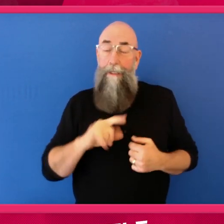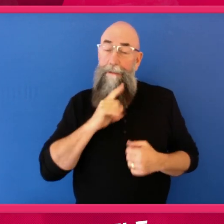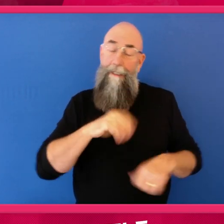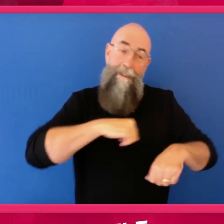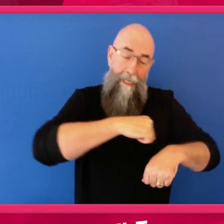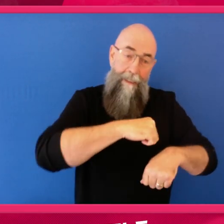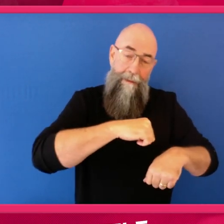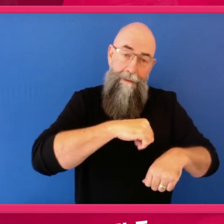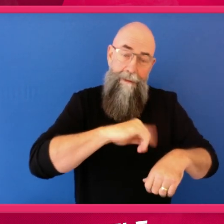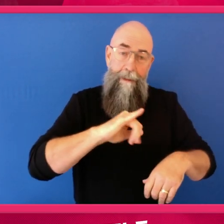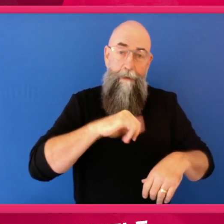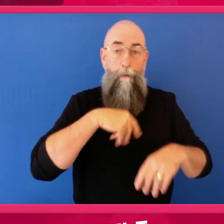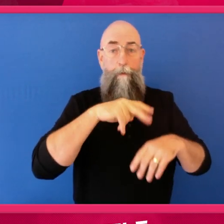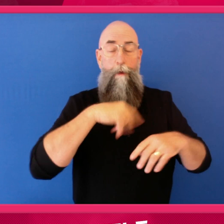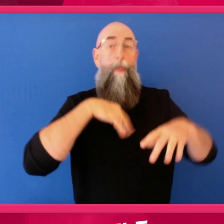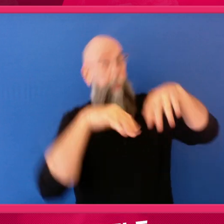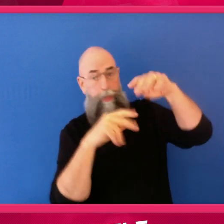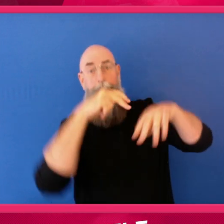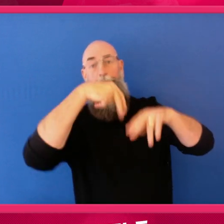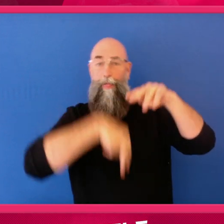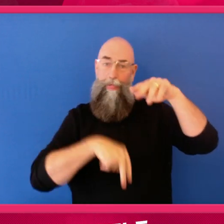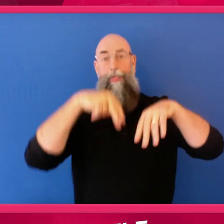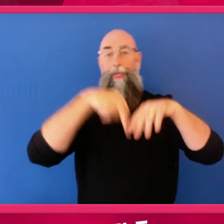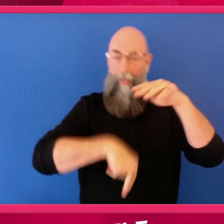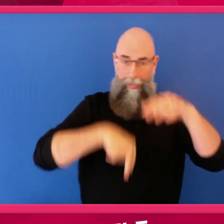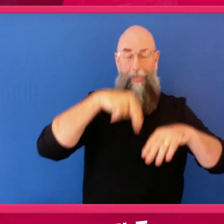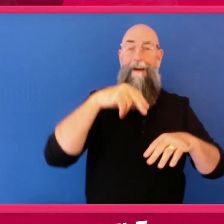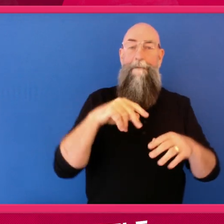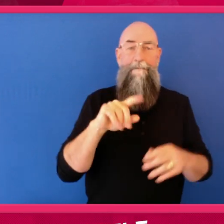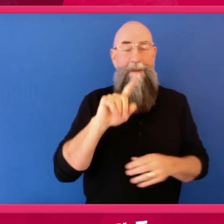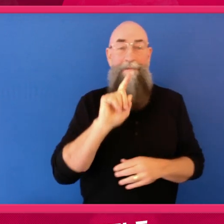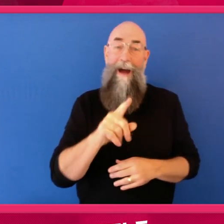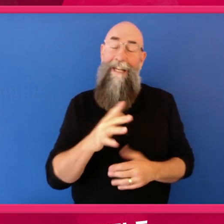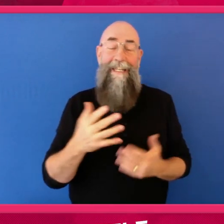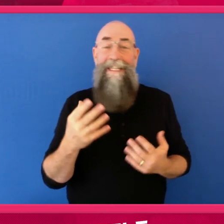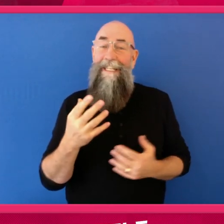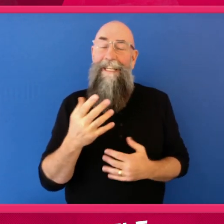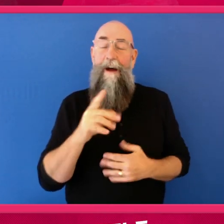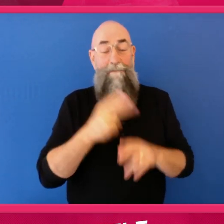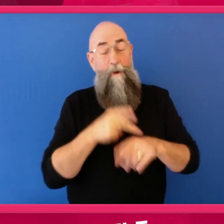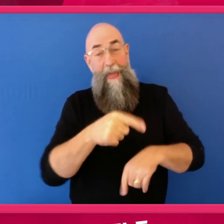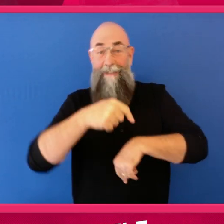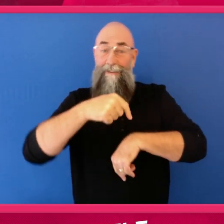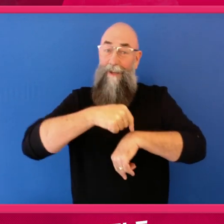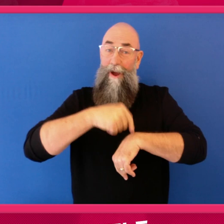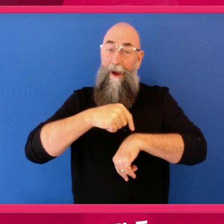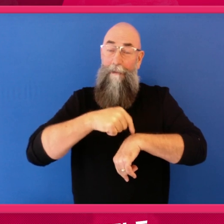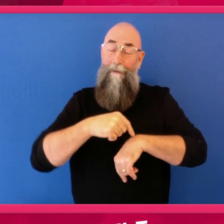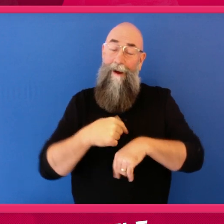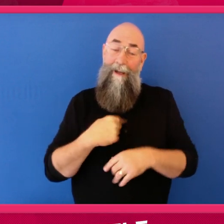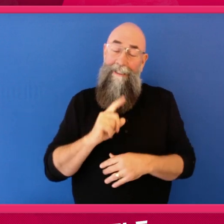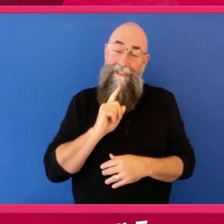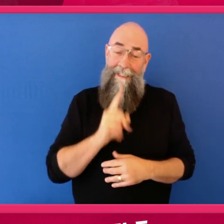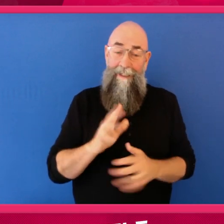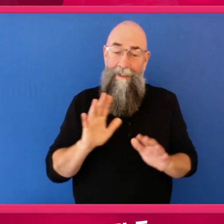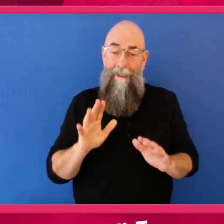you keep getting back up. Look, in the moment, like, your body just takes over. And I don't